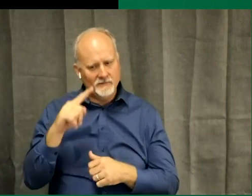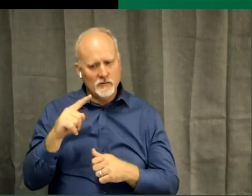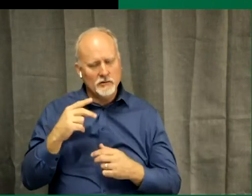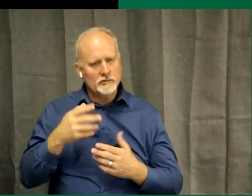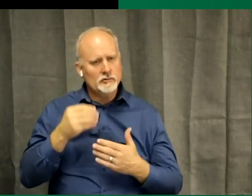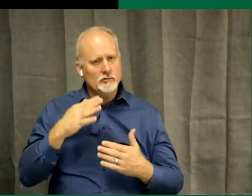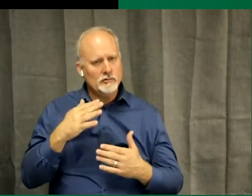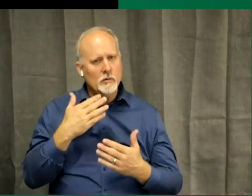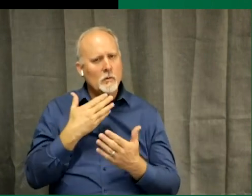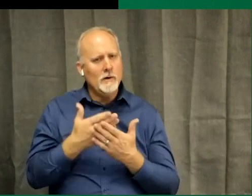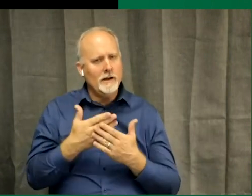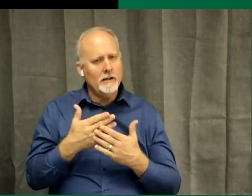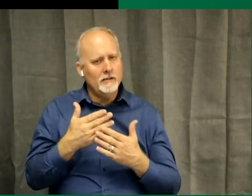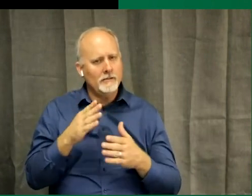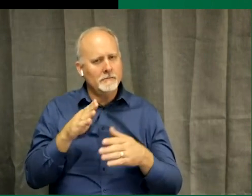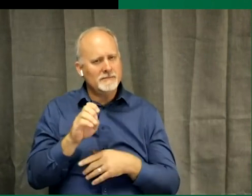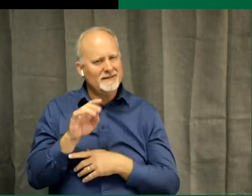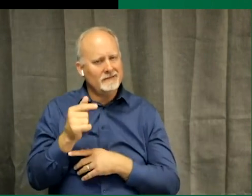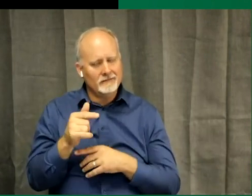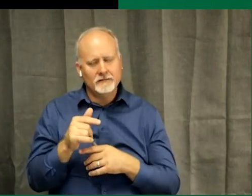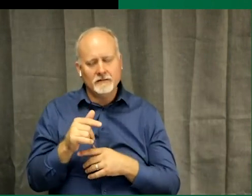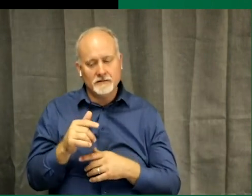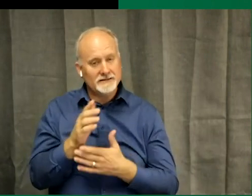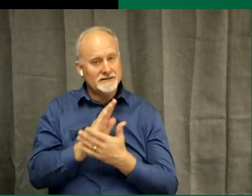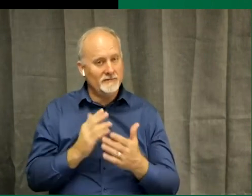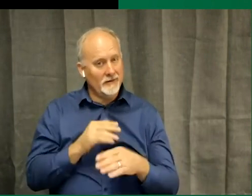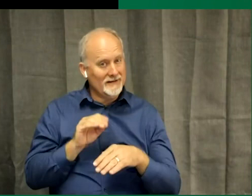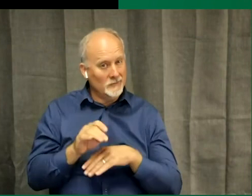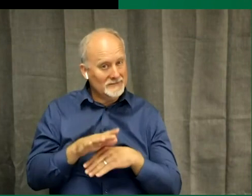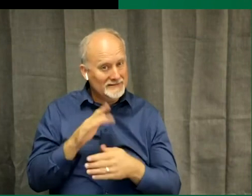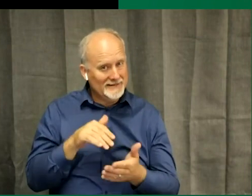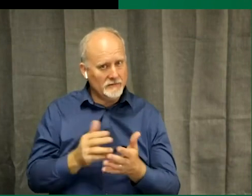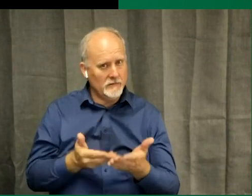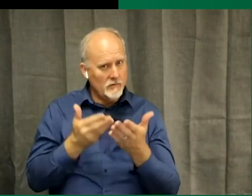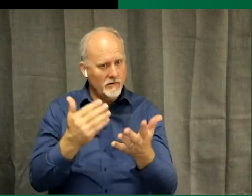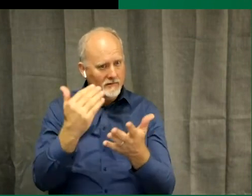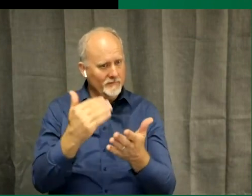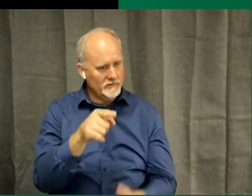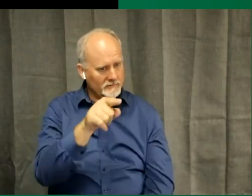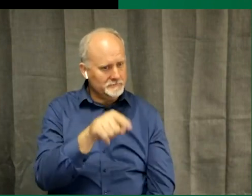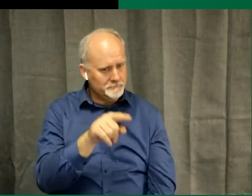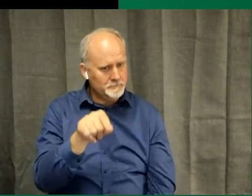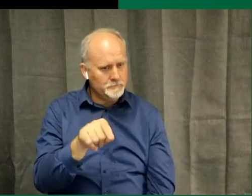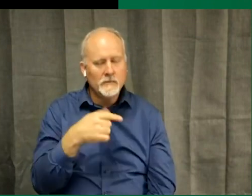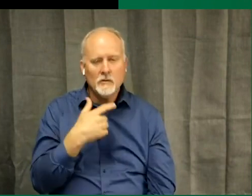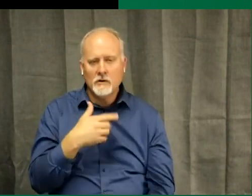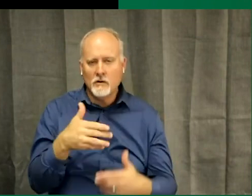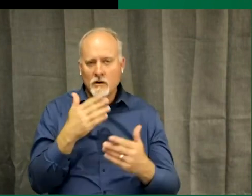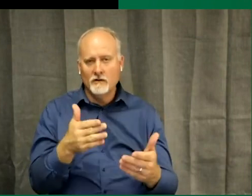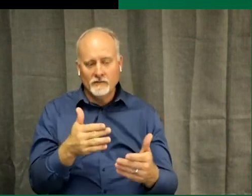and i just really want to run through some of the things that we offer in our student counseling center so you can see it up here on the slide we do offer distance counseling appointments in